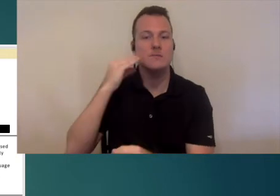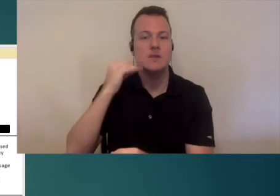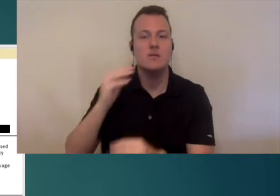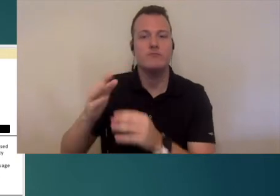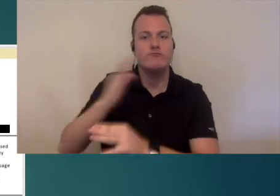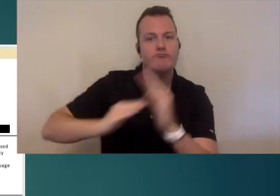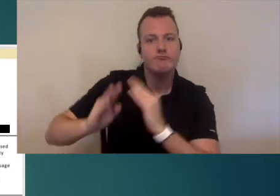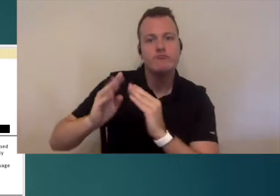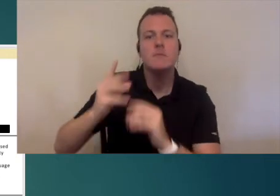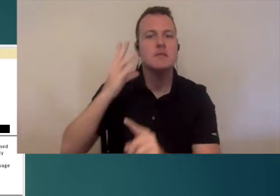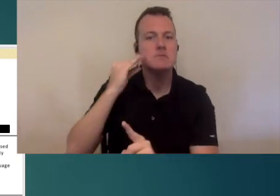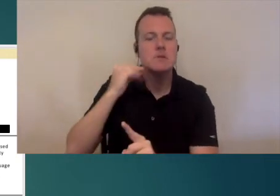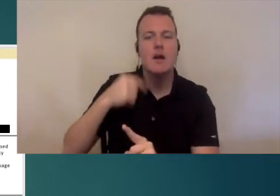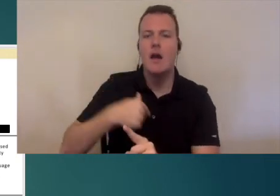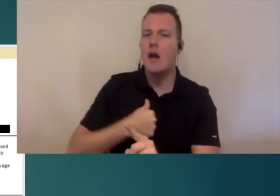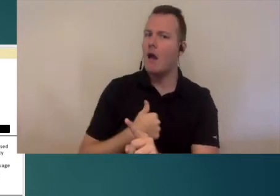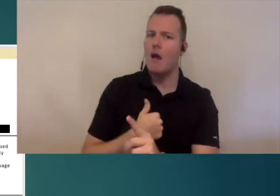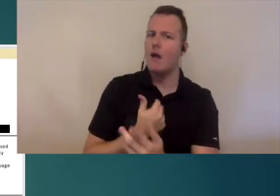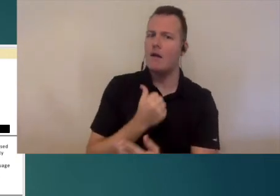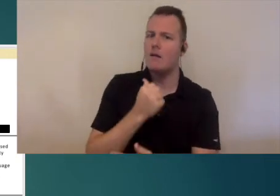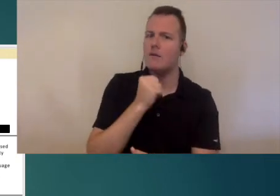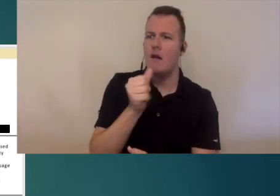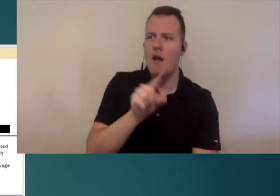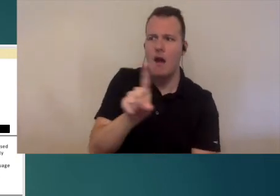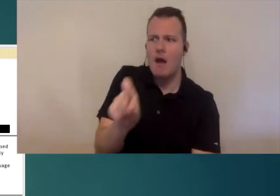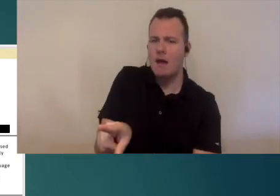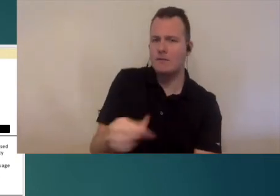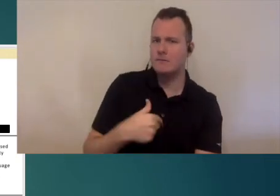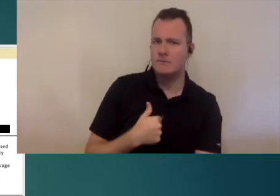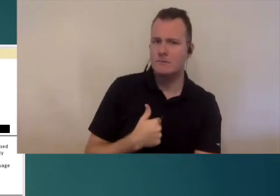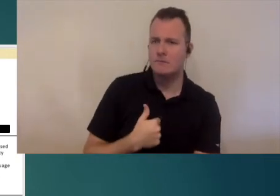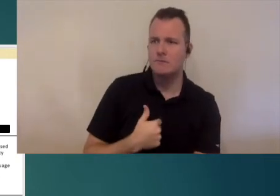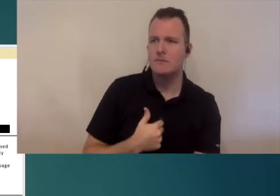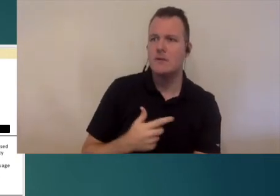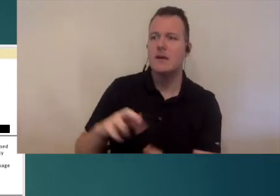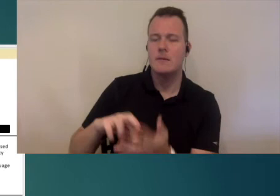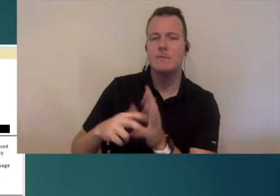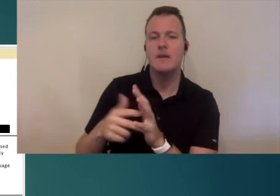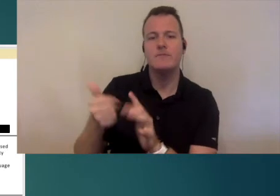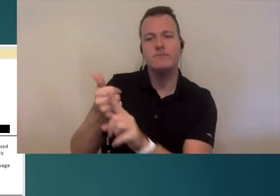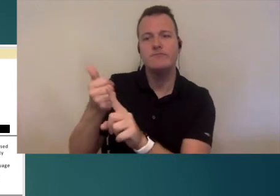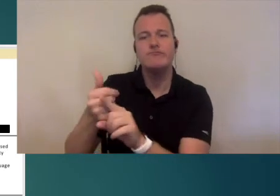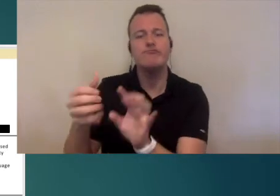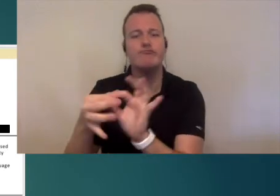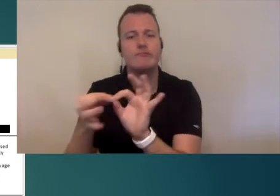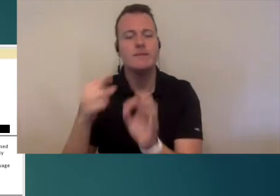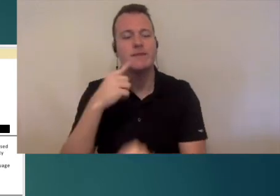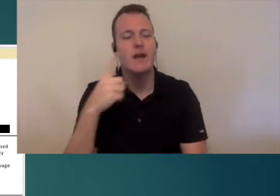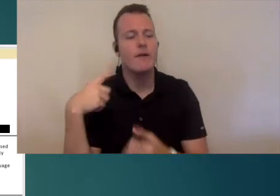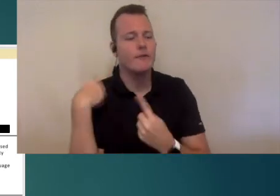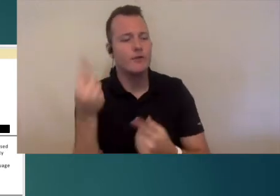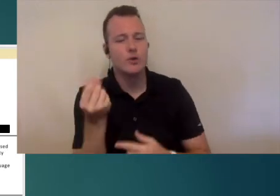unasked by me, and said that she had been, the last few years, really engaged